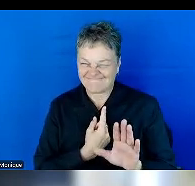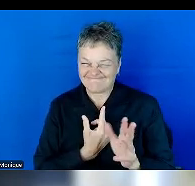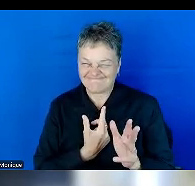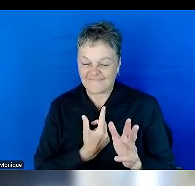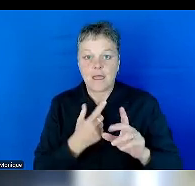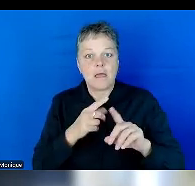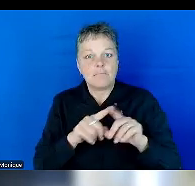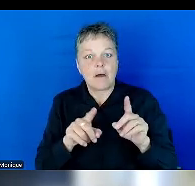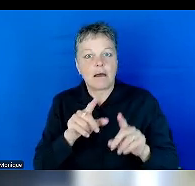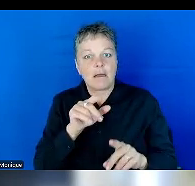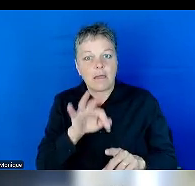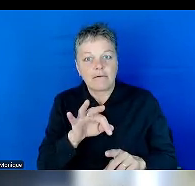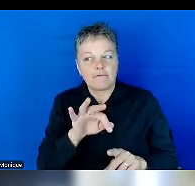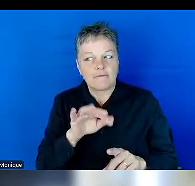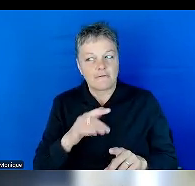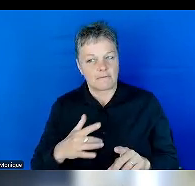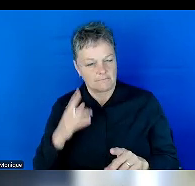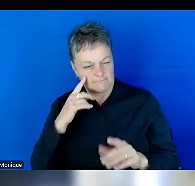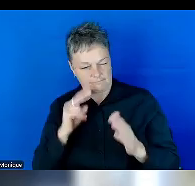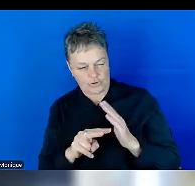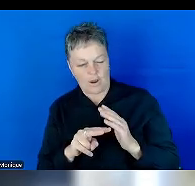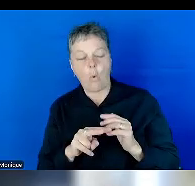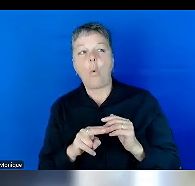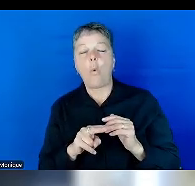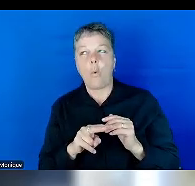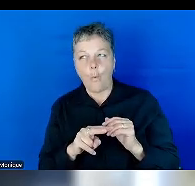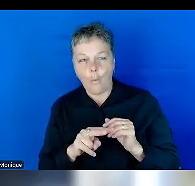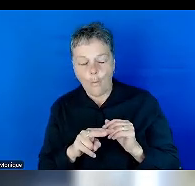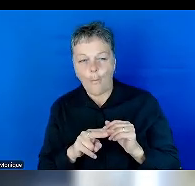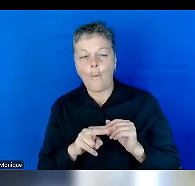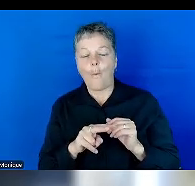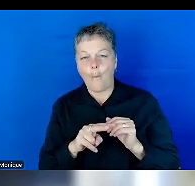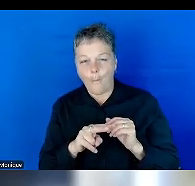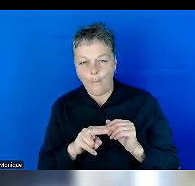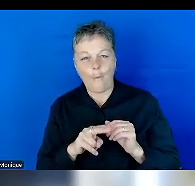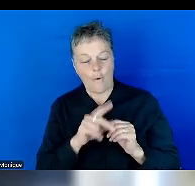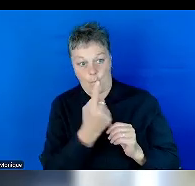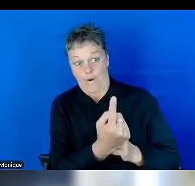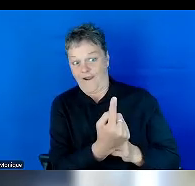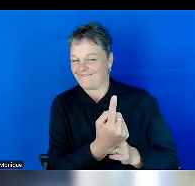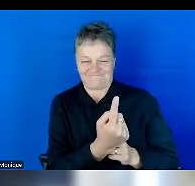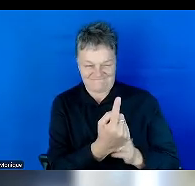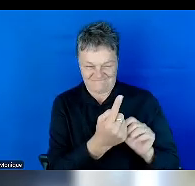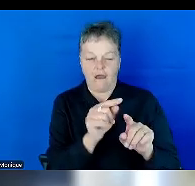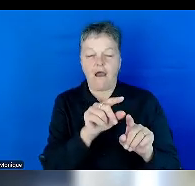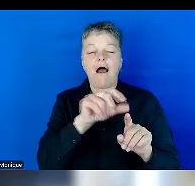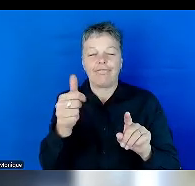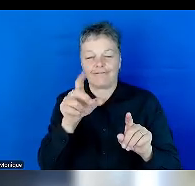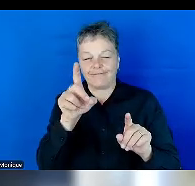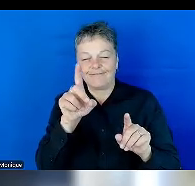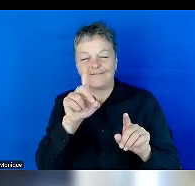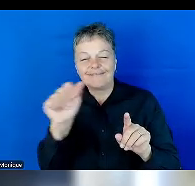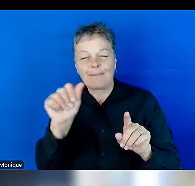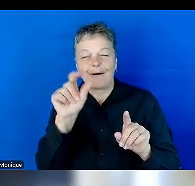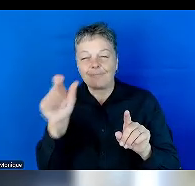disabilities that are affected by that same issue or a similar issue. Um and this case, the case in